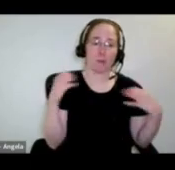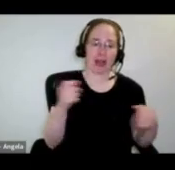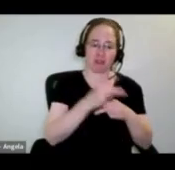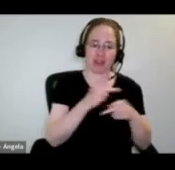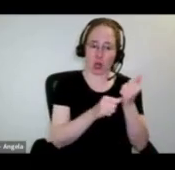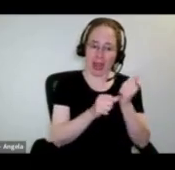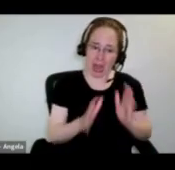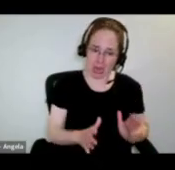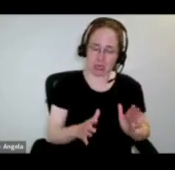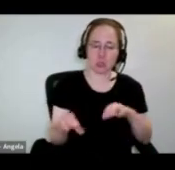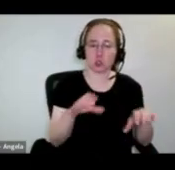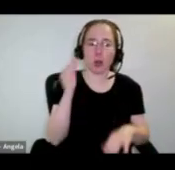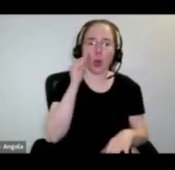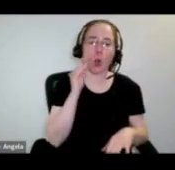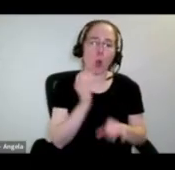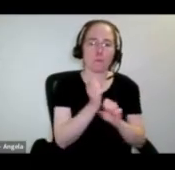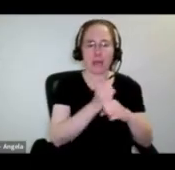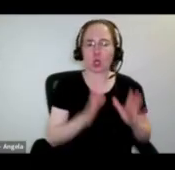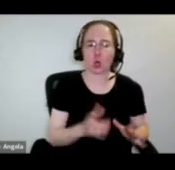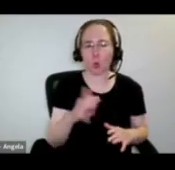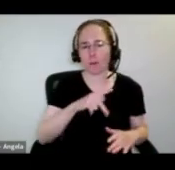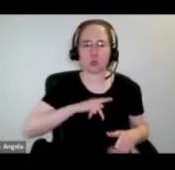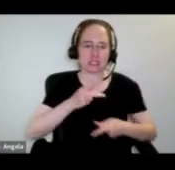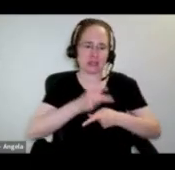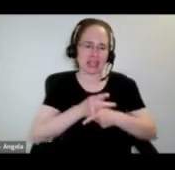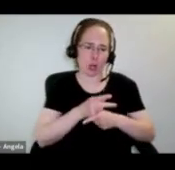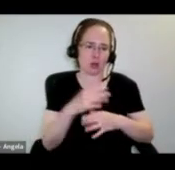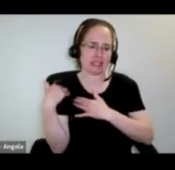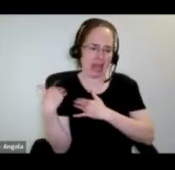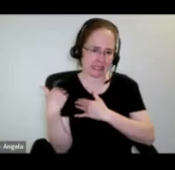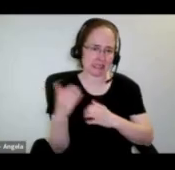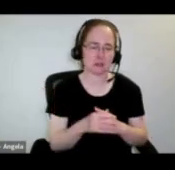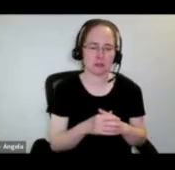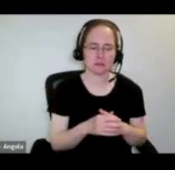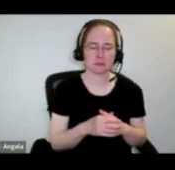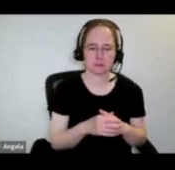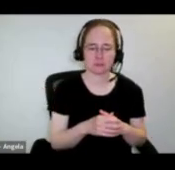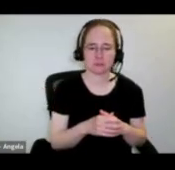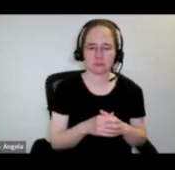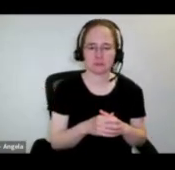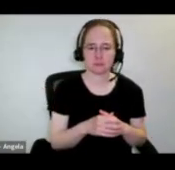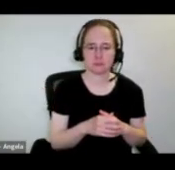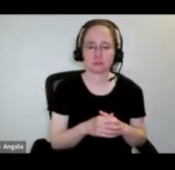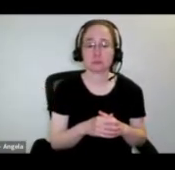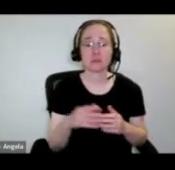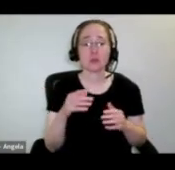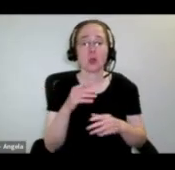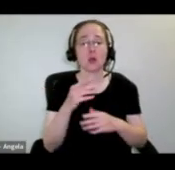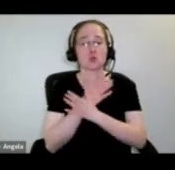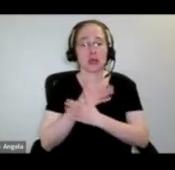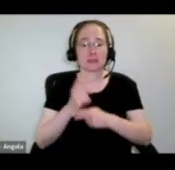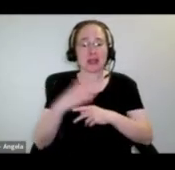David Watkins: Respite care in home is usually a professional home health care aide performing homemaker or personal care tasks.